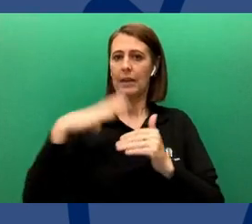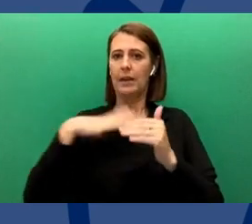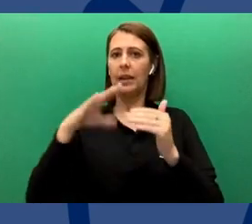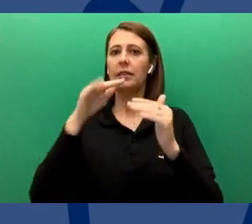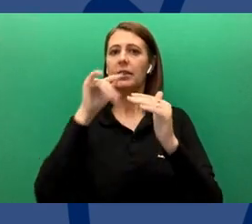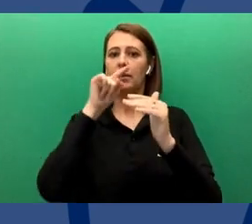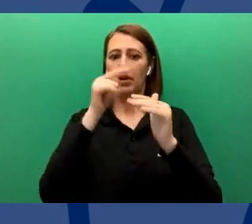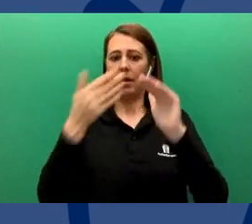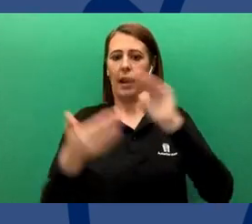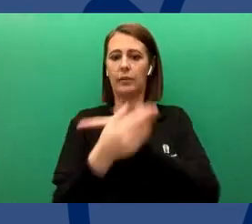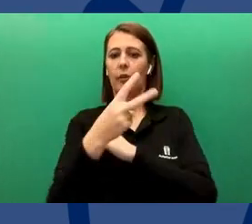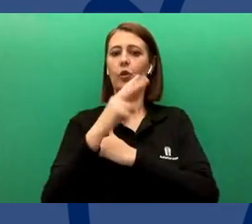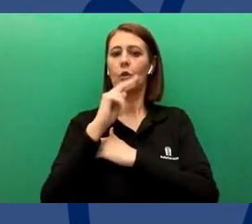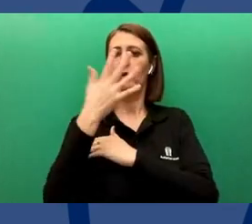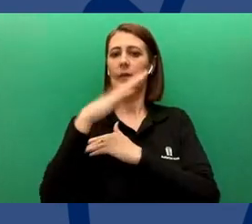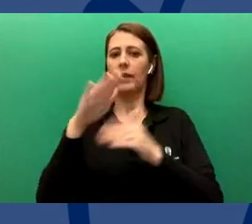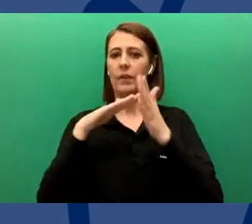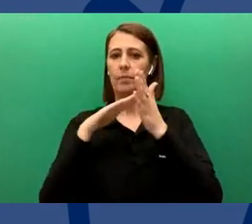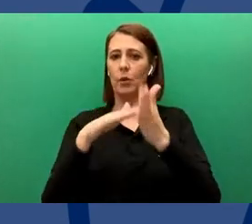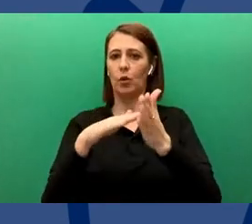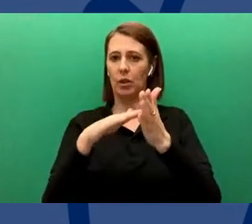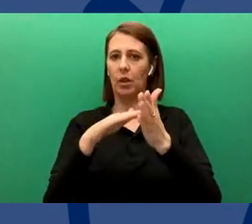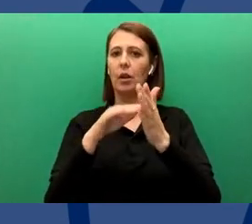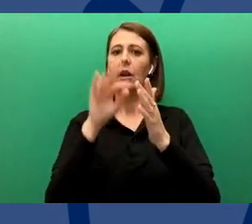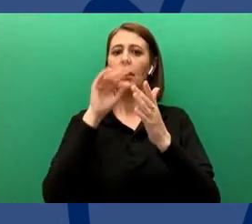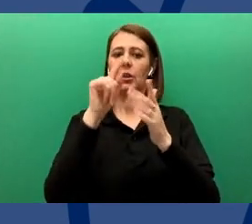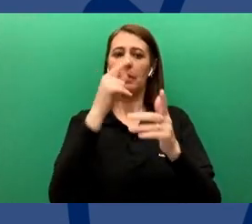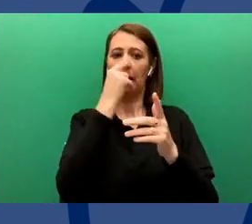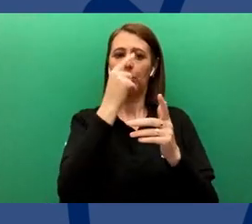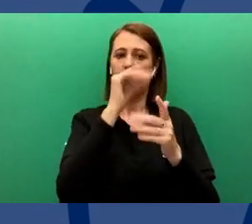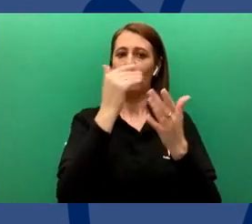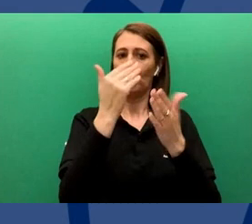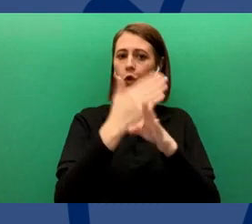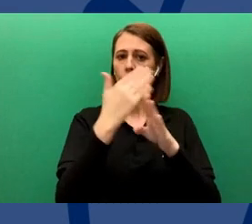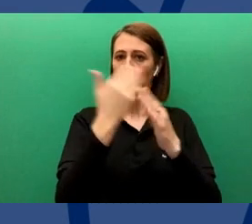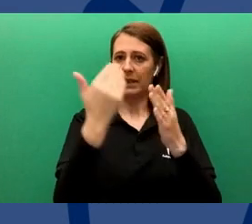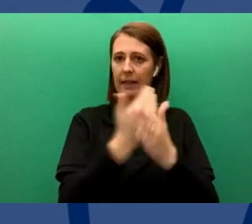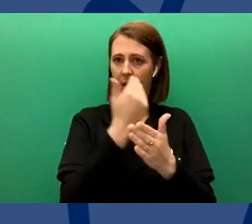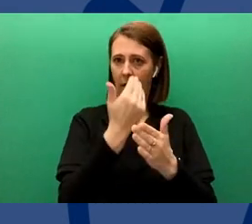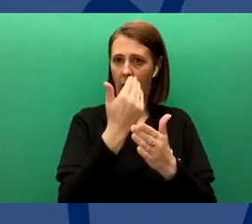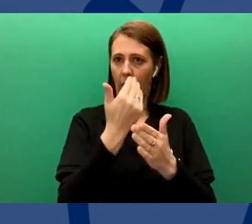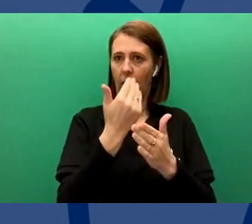turnover test to be eligible for Jobsaver. But for the purposes of the turnover decline